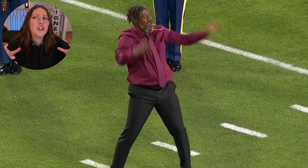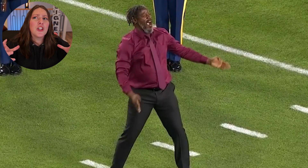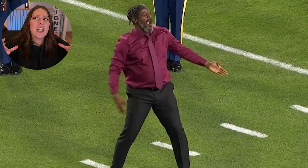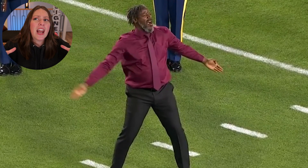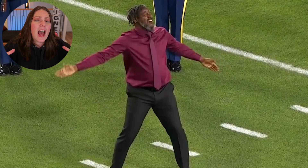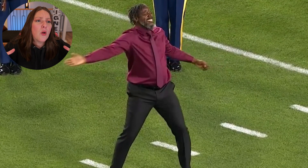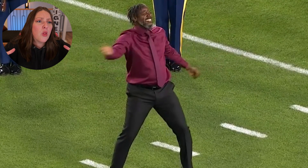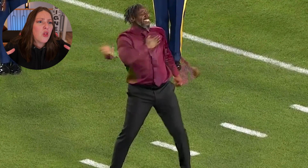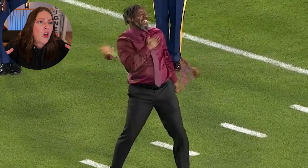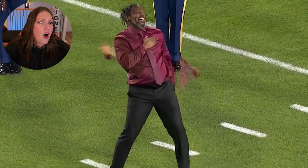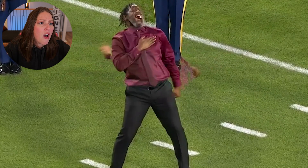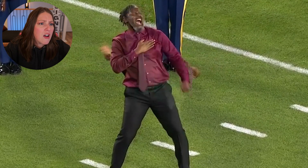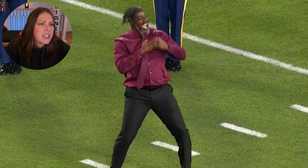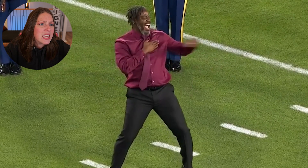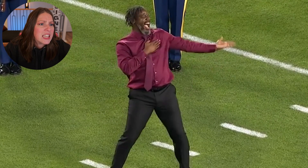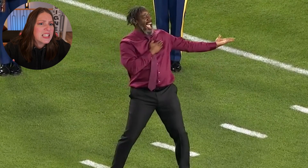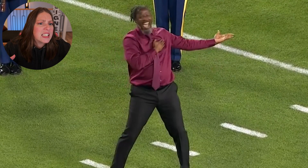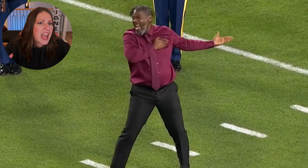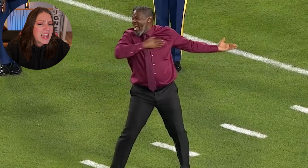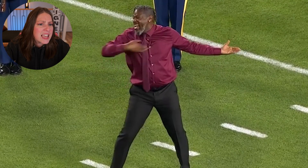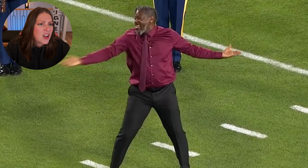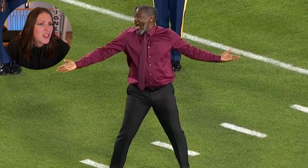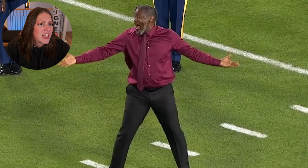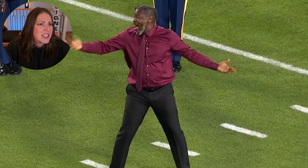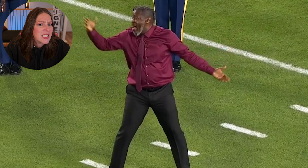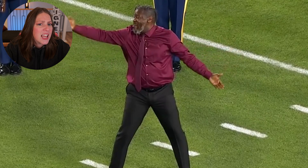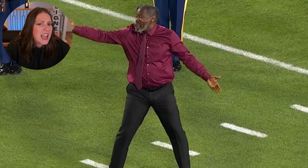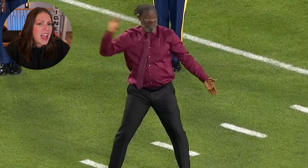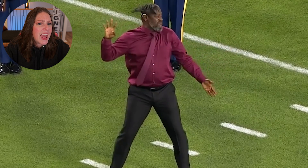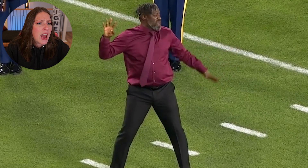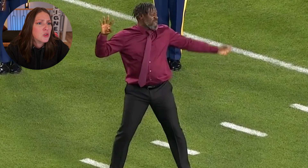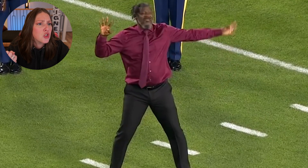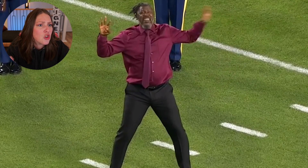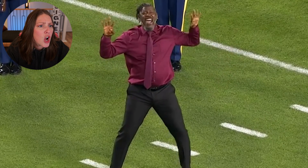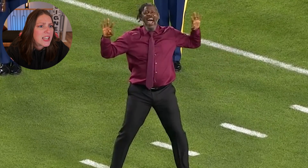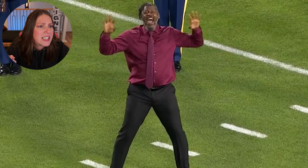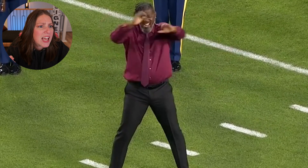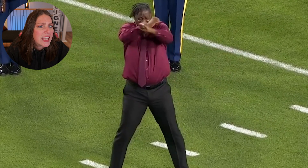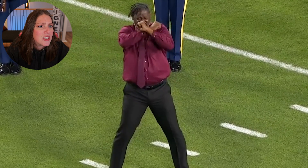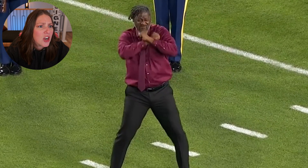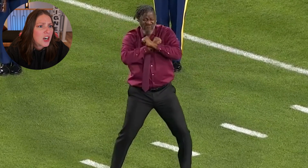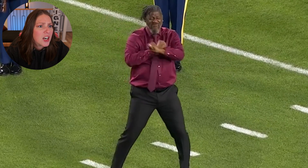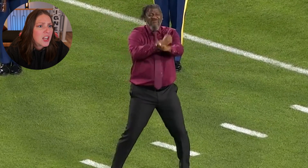Look at how long he's taking on this and how strong his signs are.